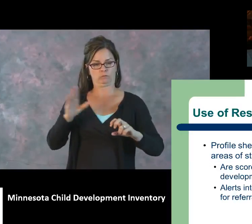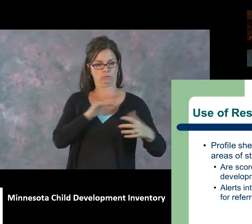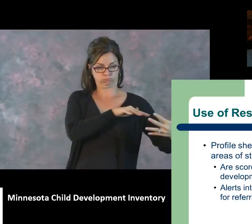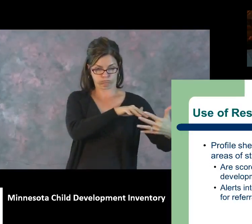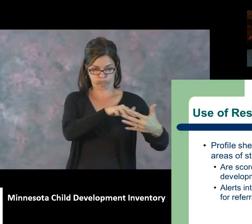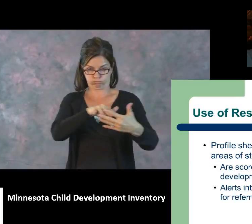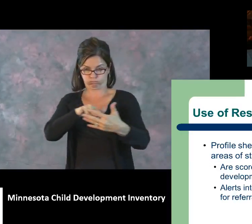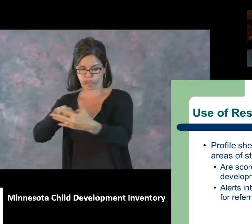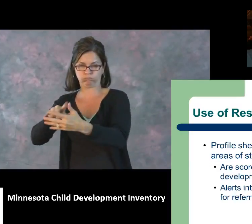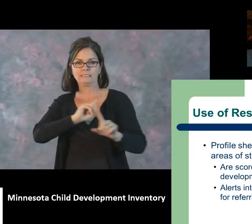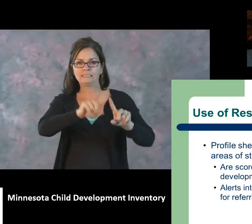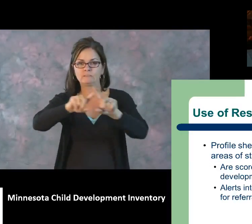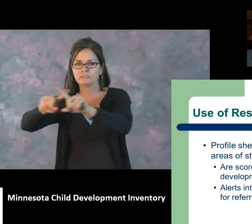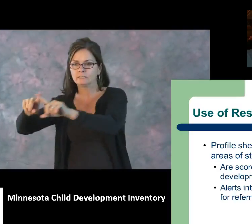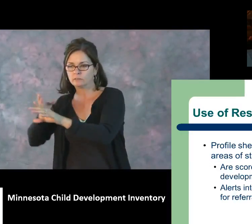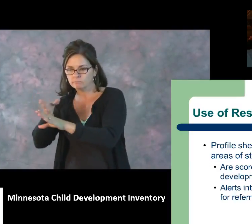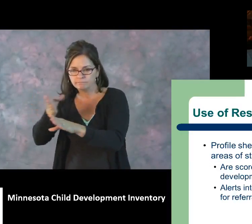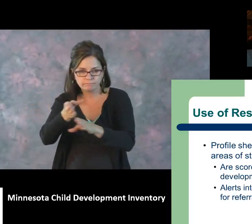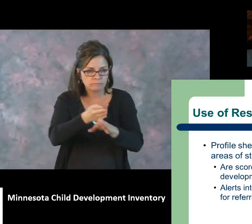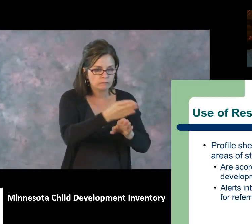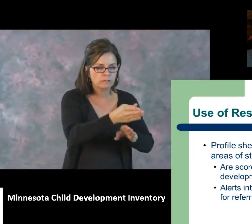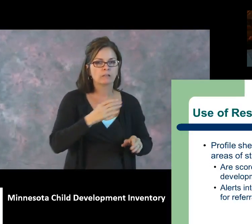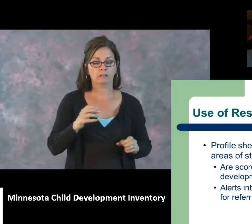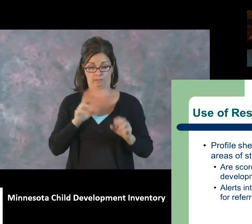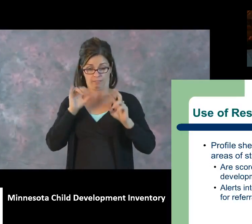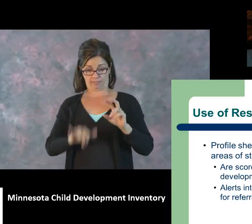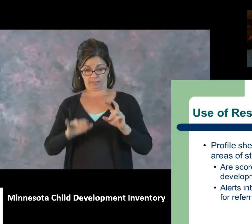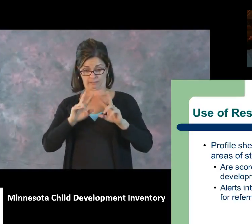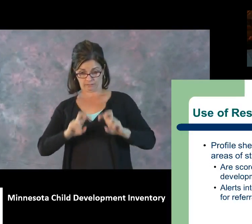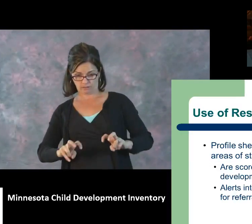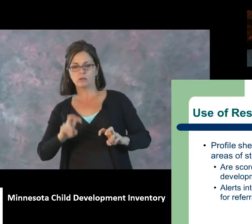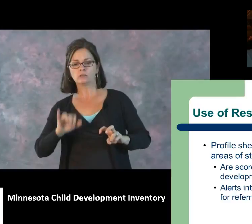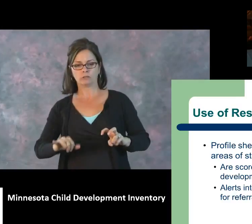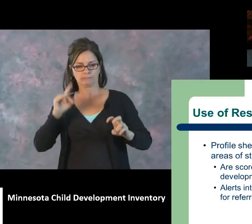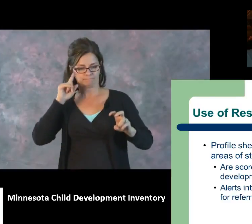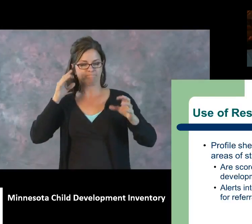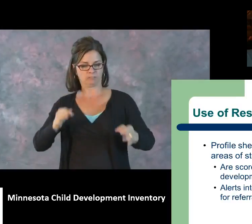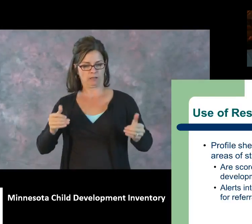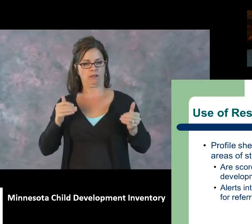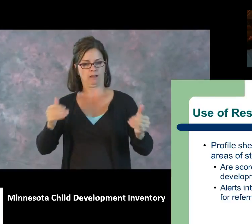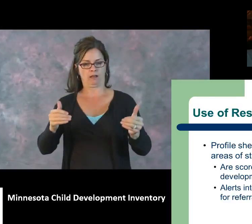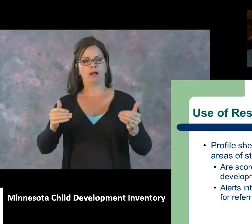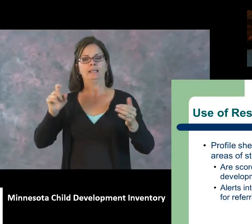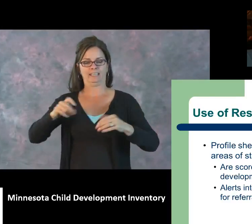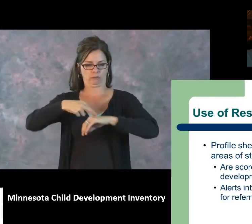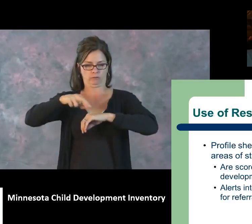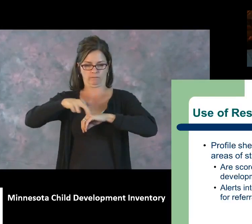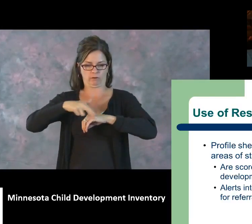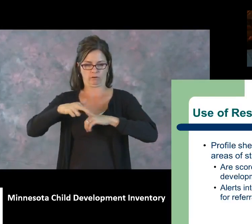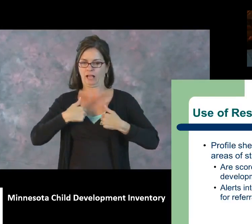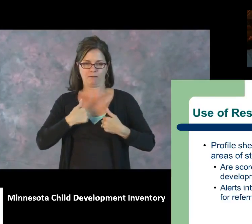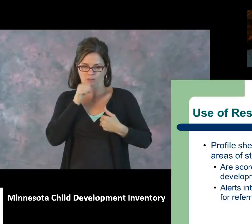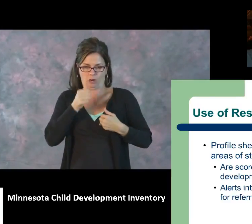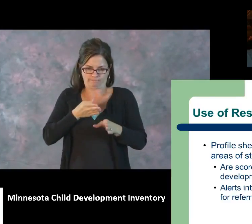you'll be able to get an indication of, if a referral might be needed for an area outside of your own discipline. For example,